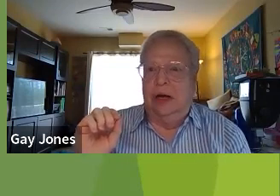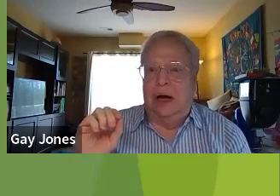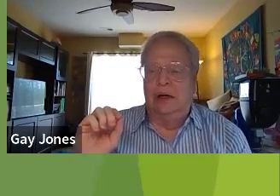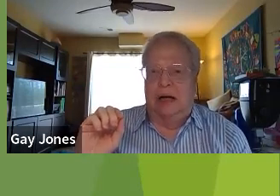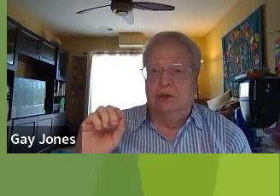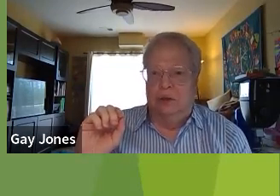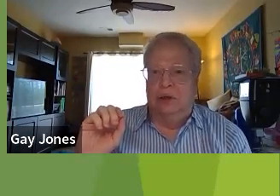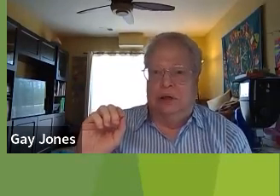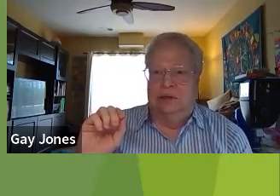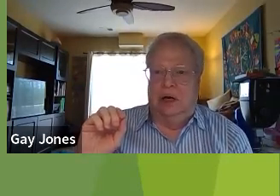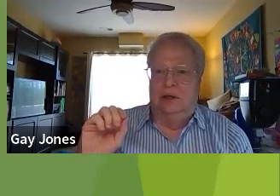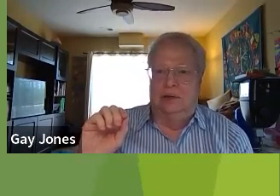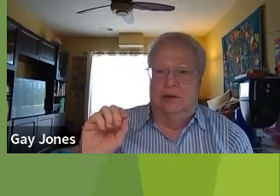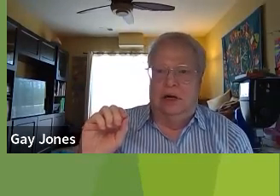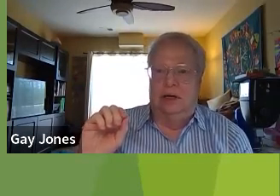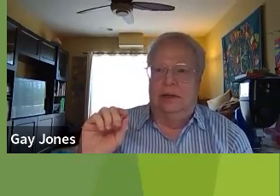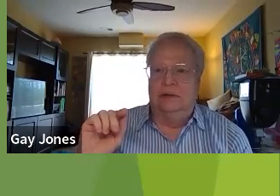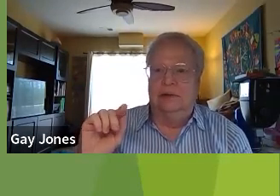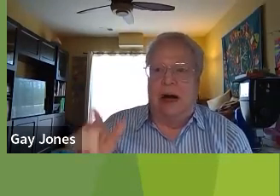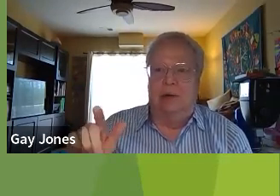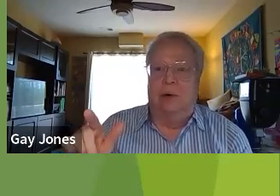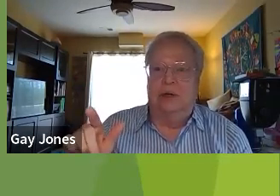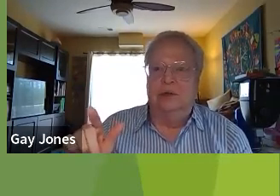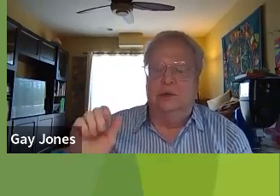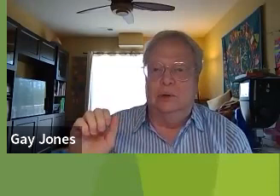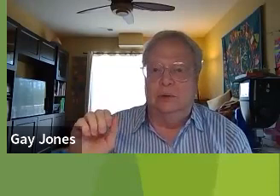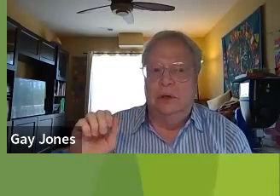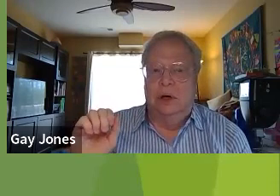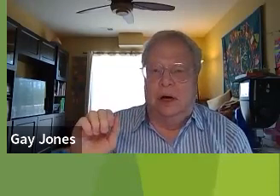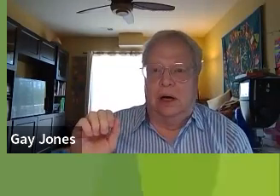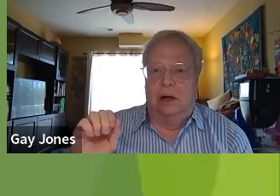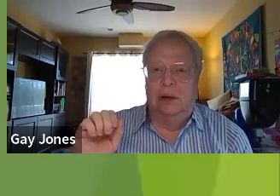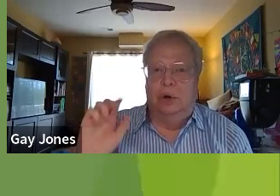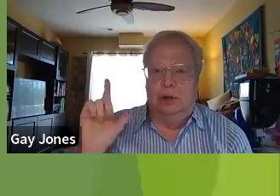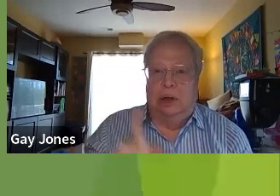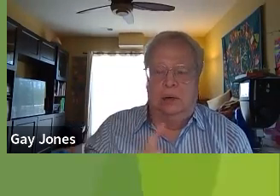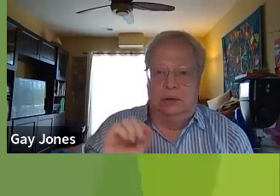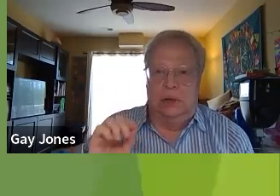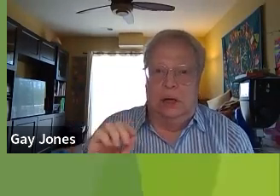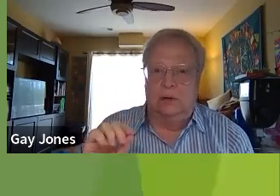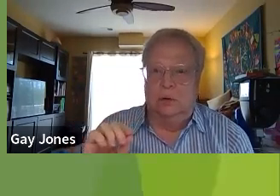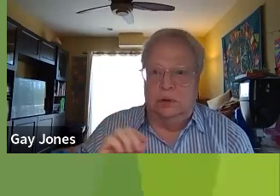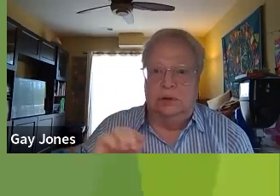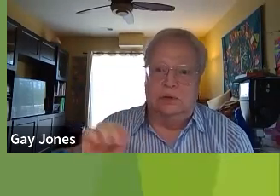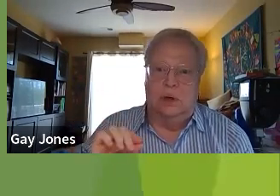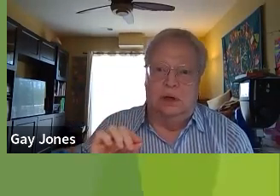And I certainly can tell you that it is not going to put your language down to a 6th grade